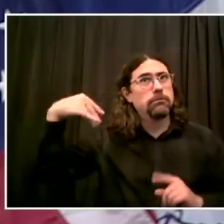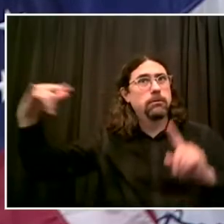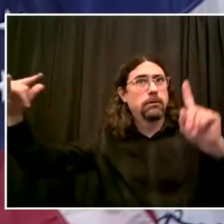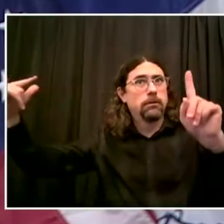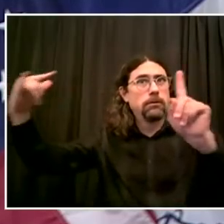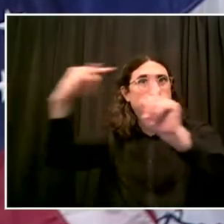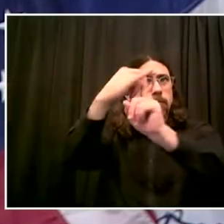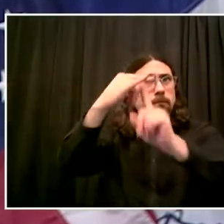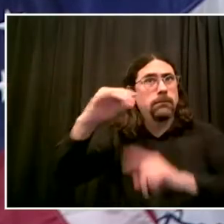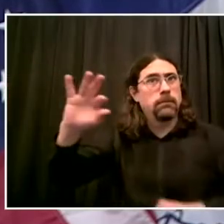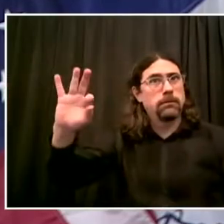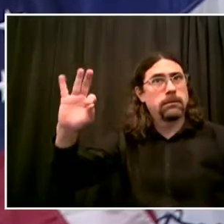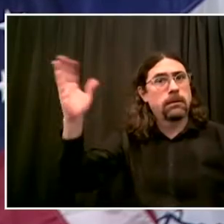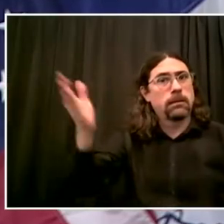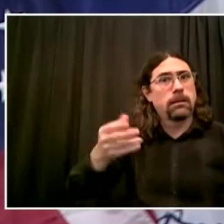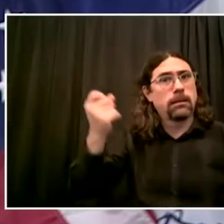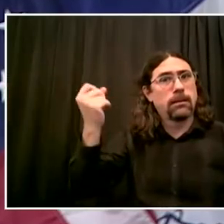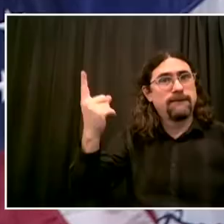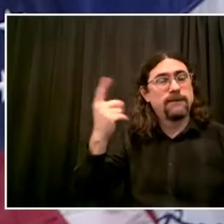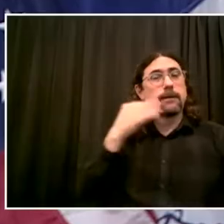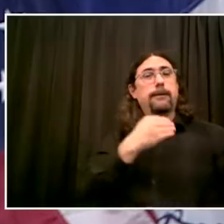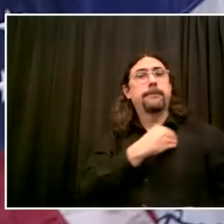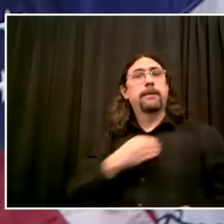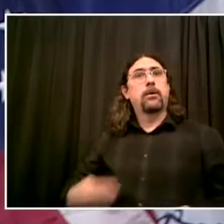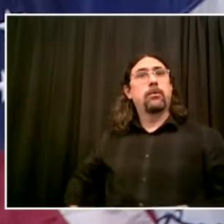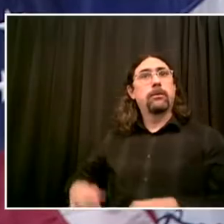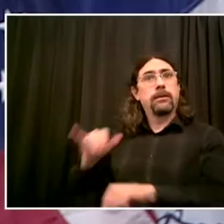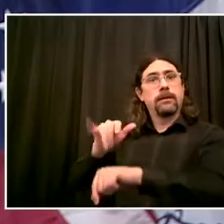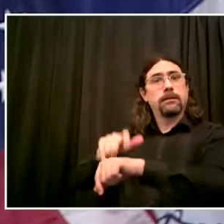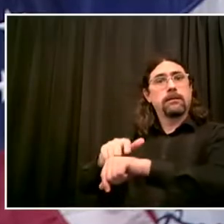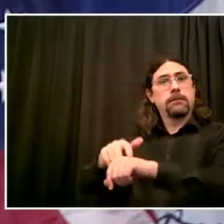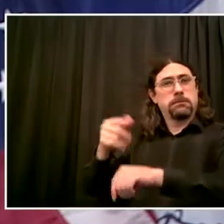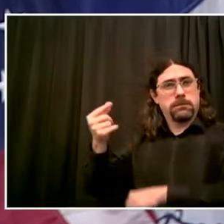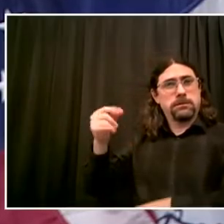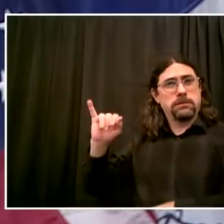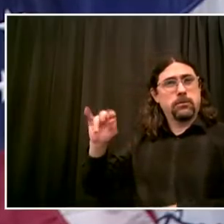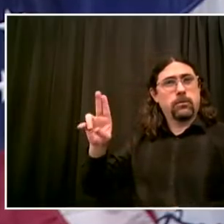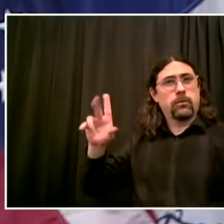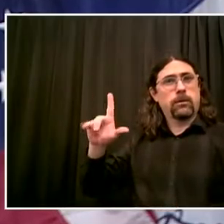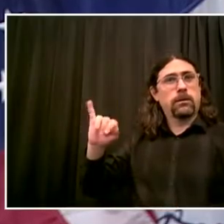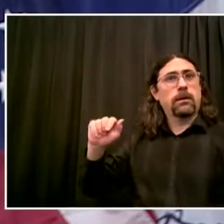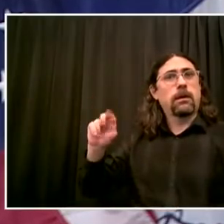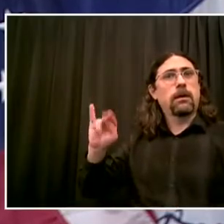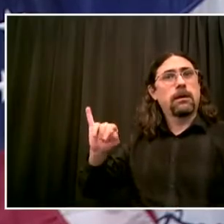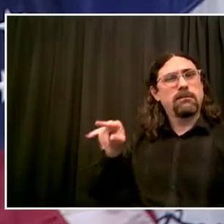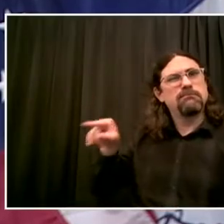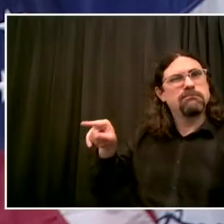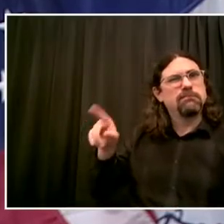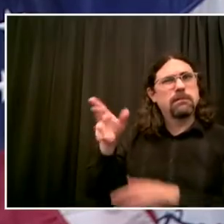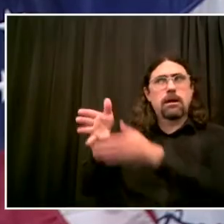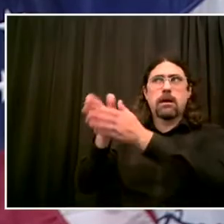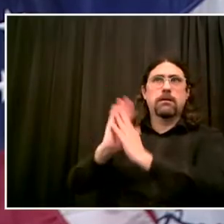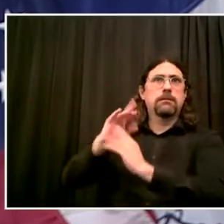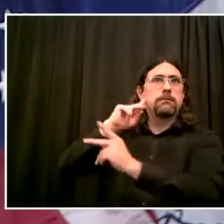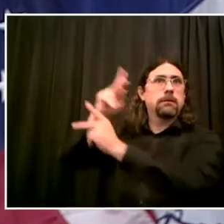CONVENED AND MAOYR GIULIANI ASKEFOD R CAPACITY TO